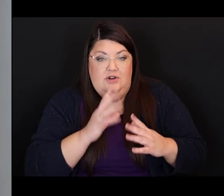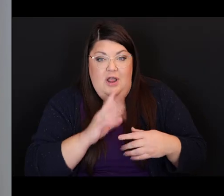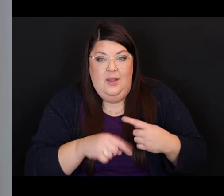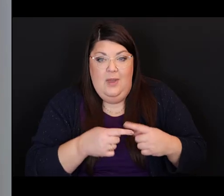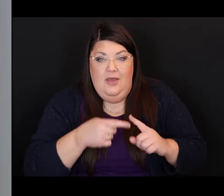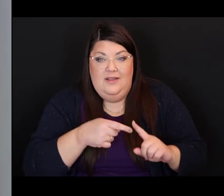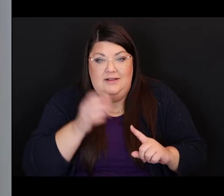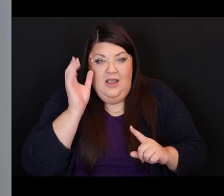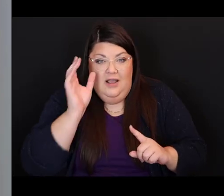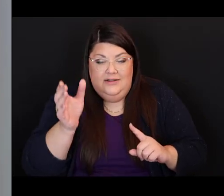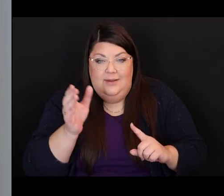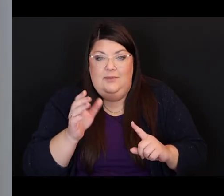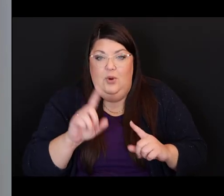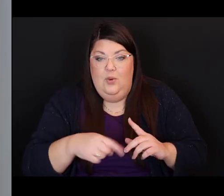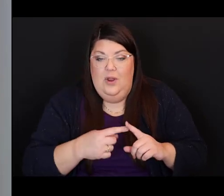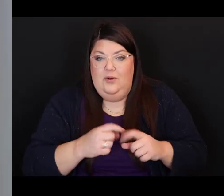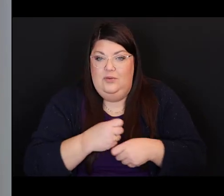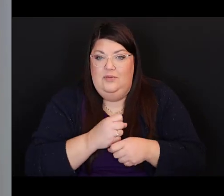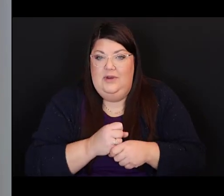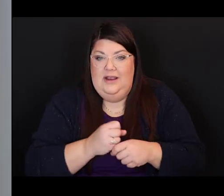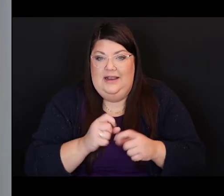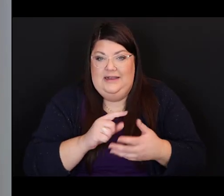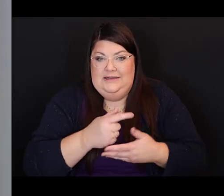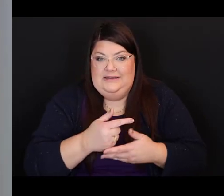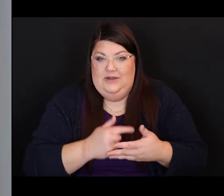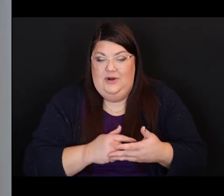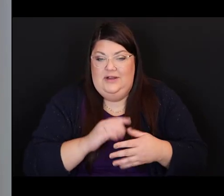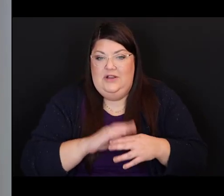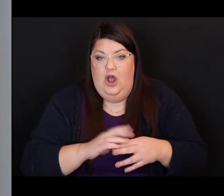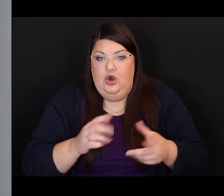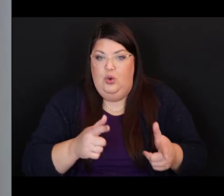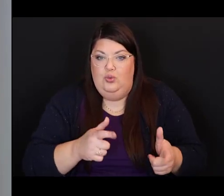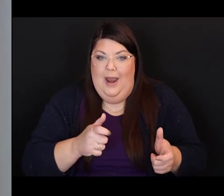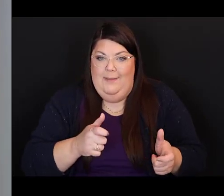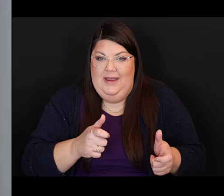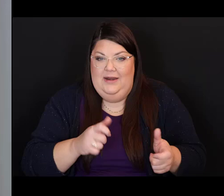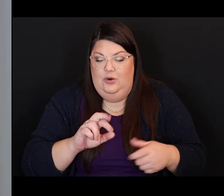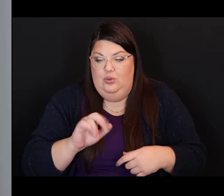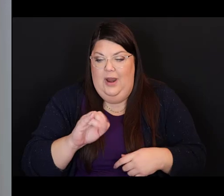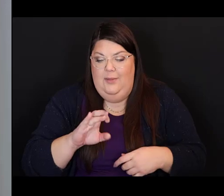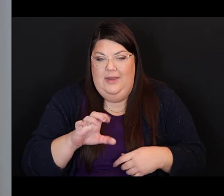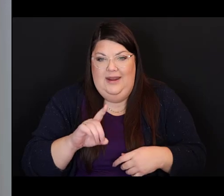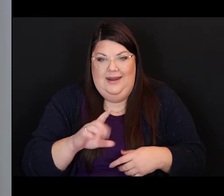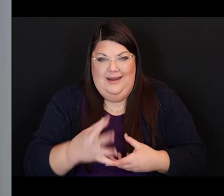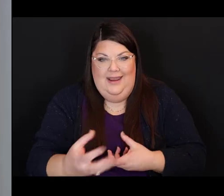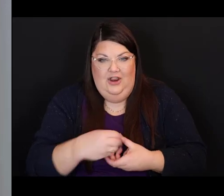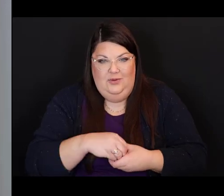this concept when we were producing a series on rapid engagement in vocational rehabilitation. So,